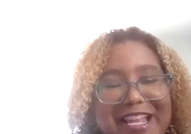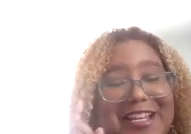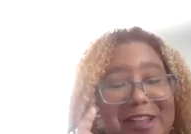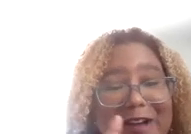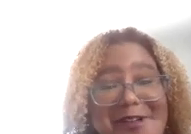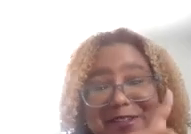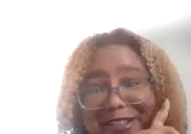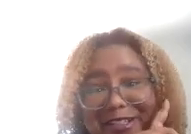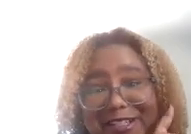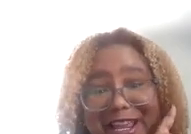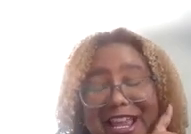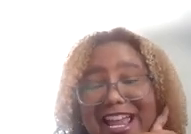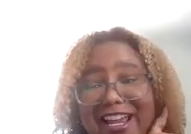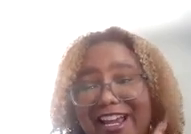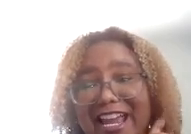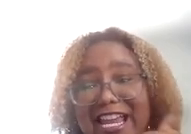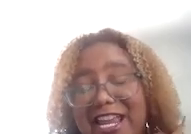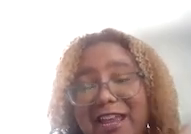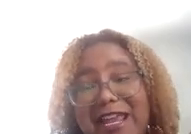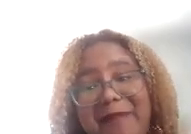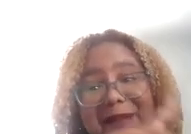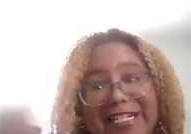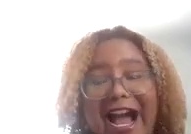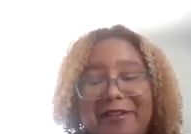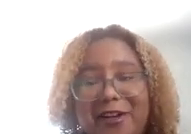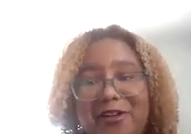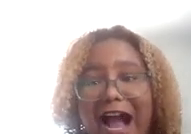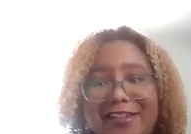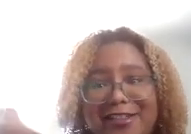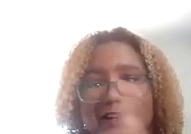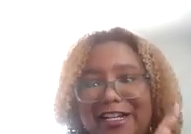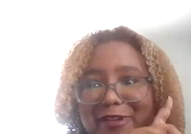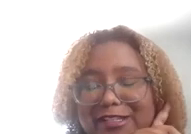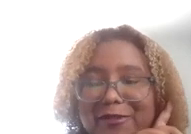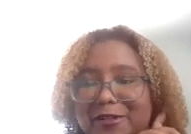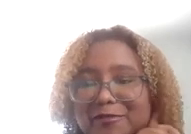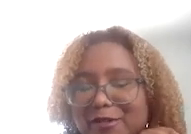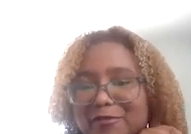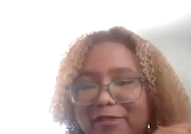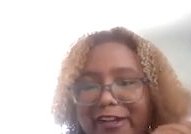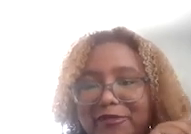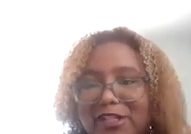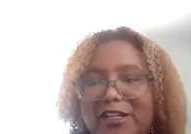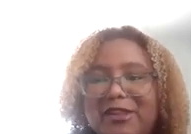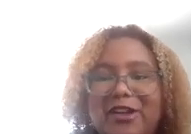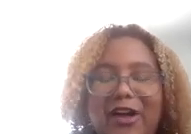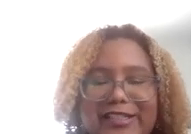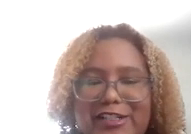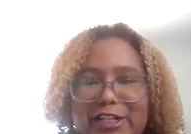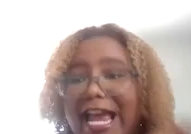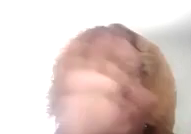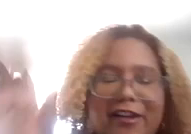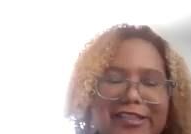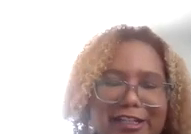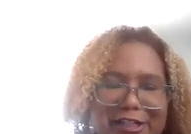HE MAPPED IT OUT WITH SOMEONE STARTING WITH ANY CALL